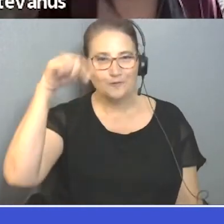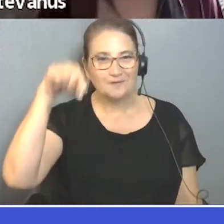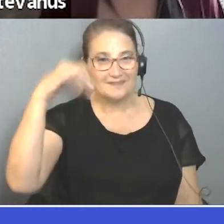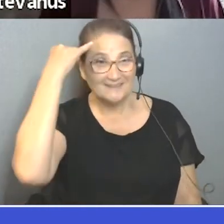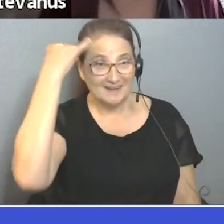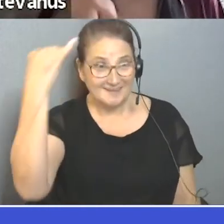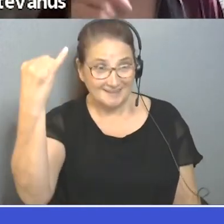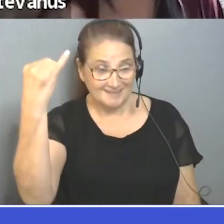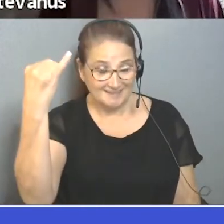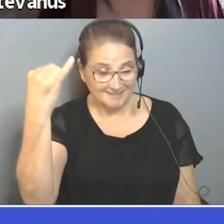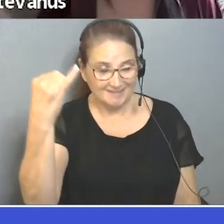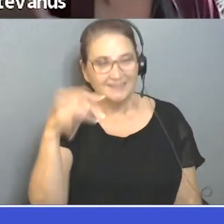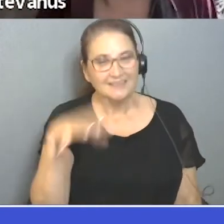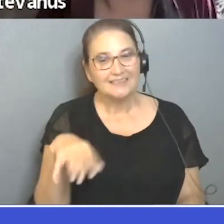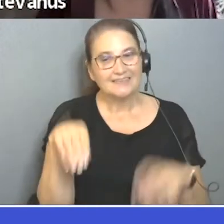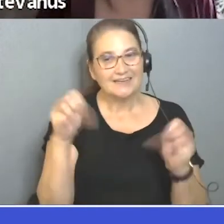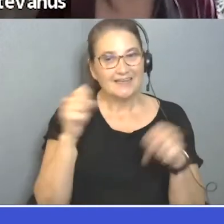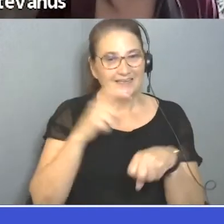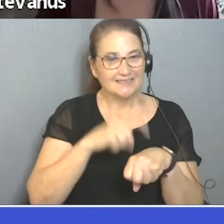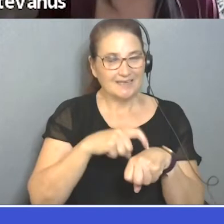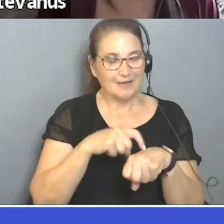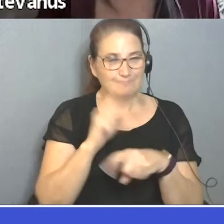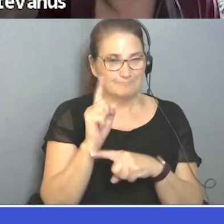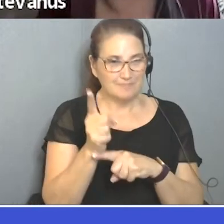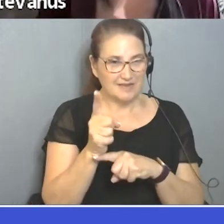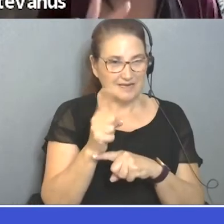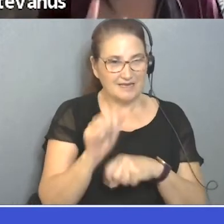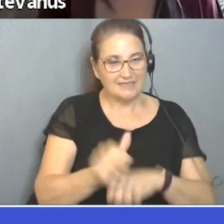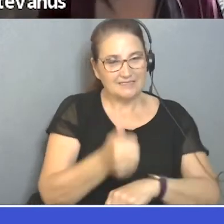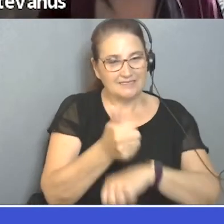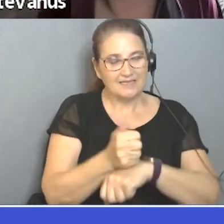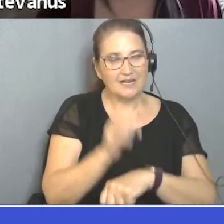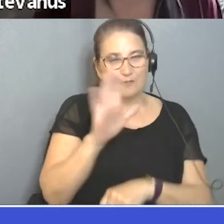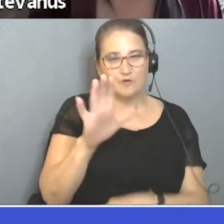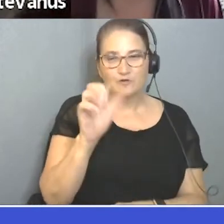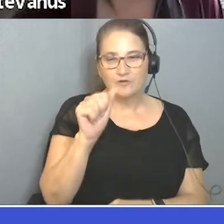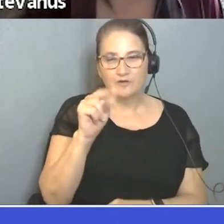Take a minute to think about that. And set up the canvas